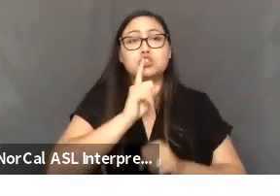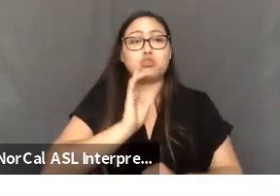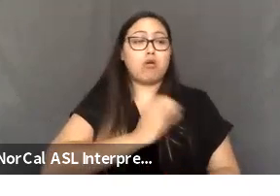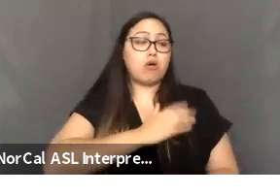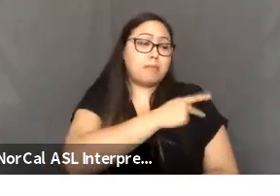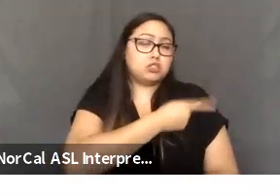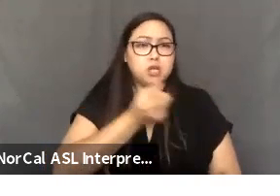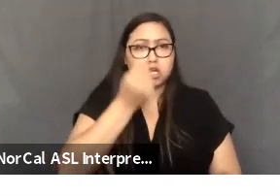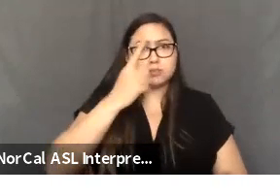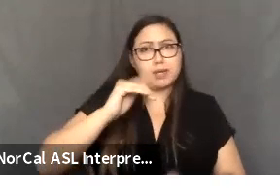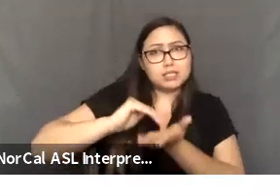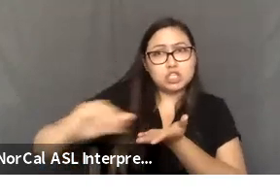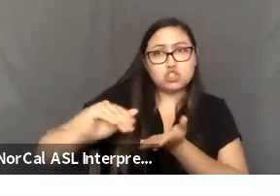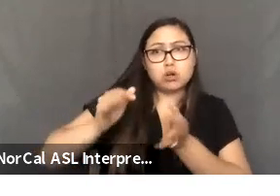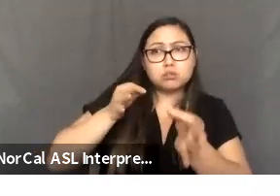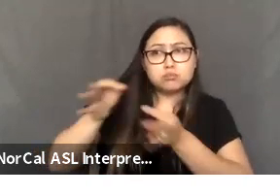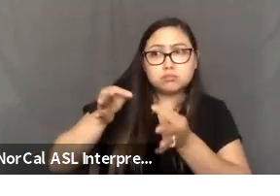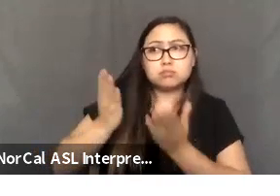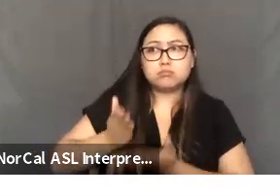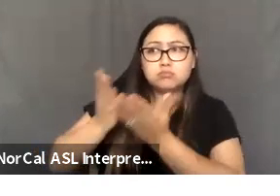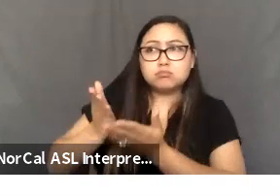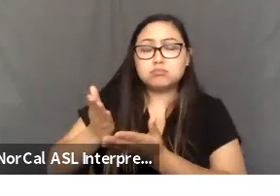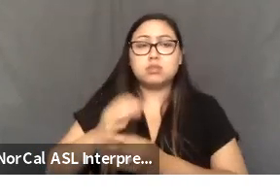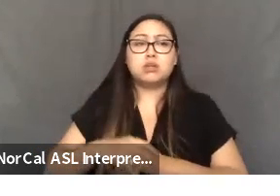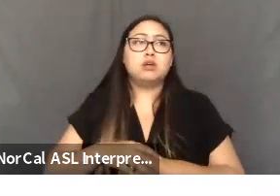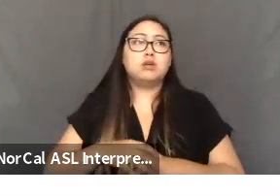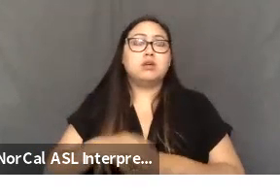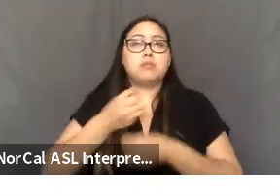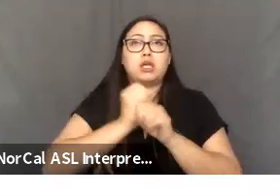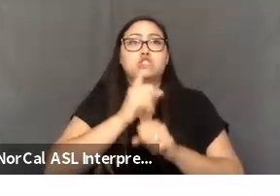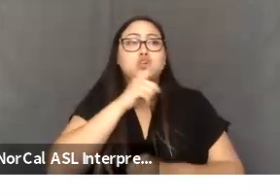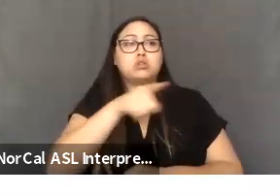recommendations that we give them, making sure that our providers are able to communicate with